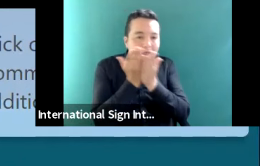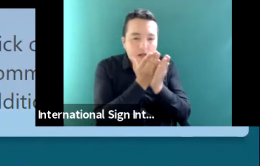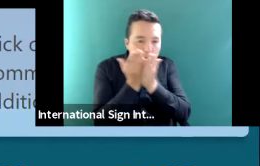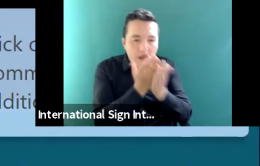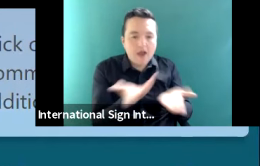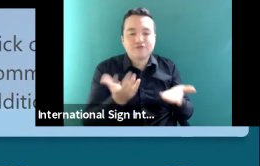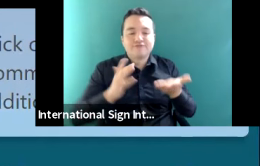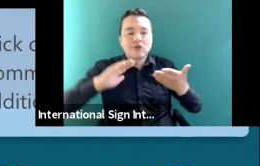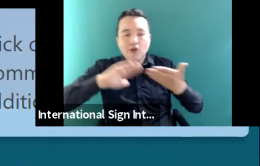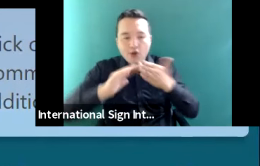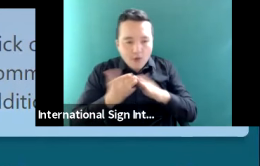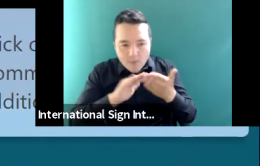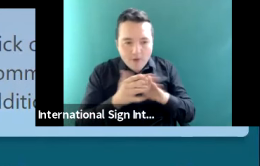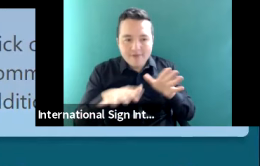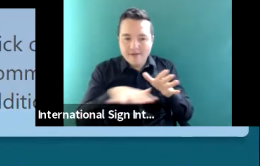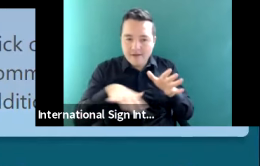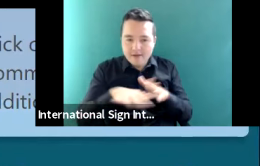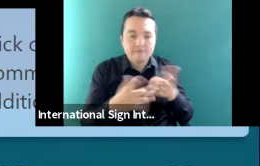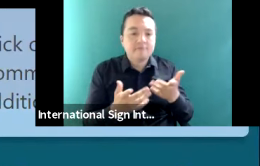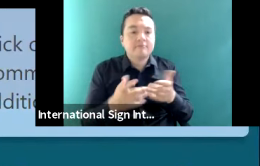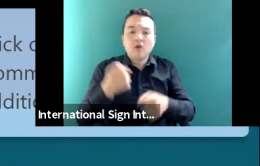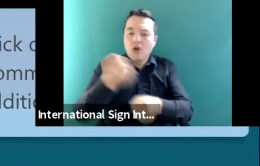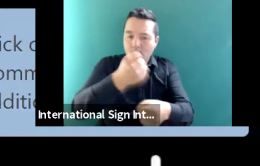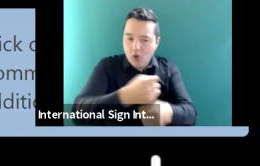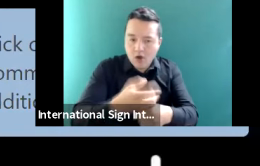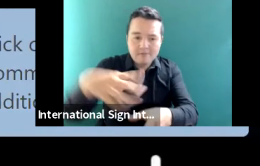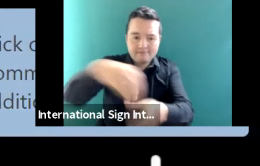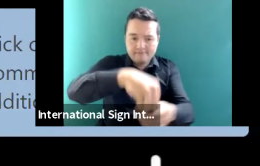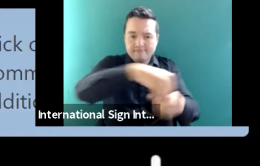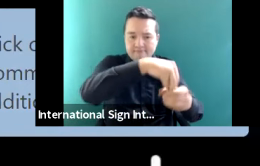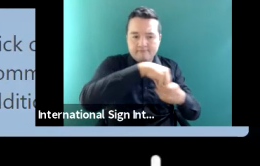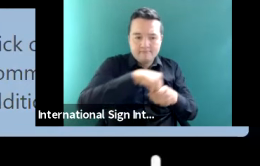These are some numbers for what are the outcomes we have achieved.